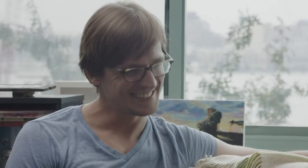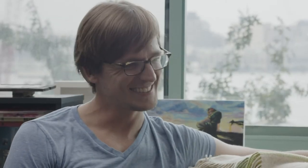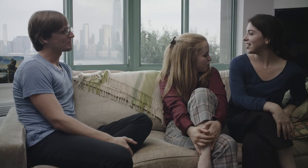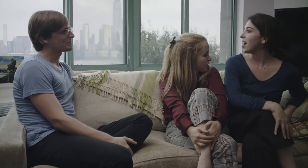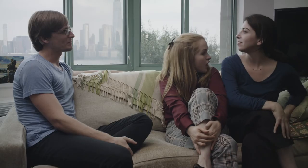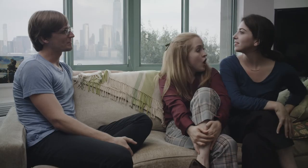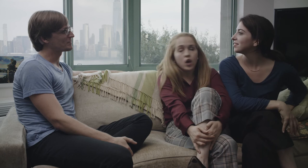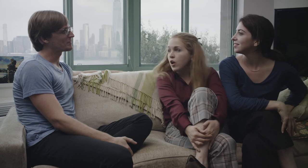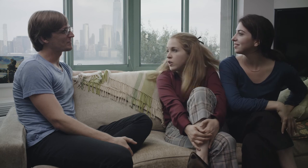: Love.